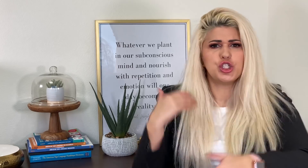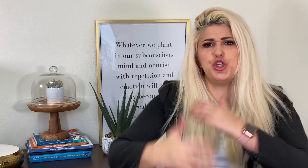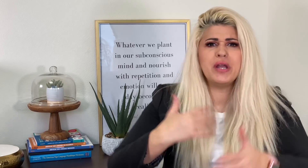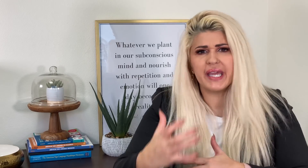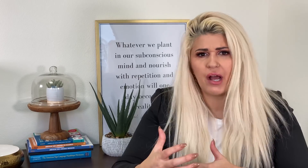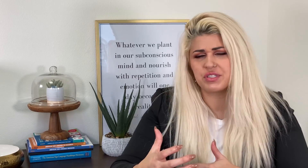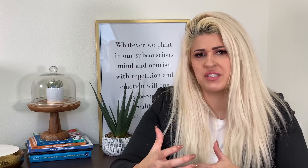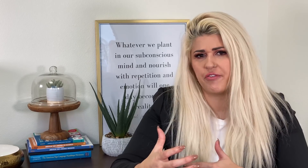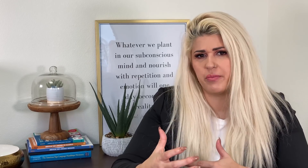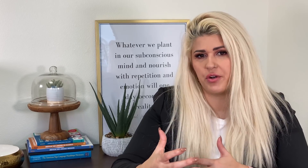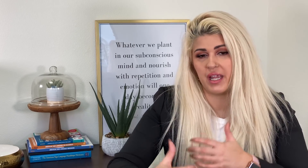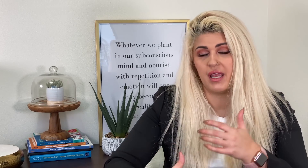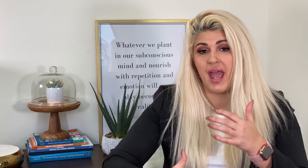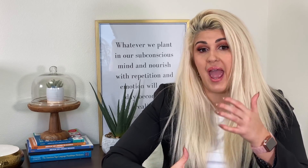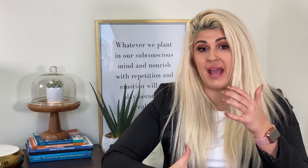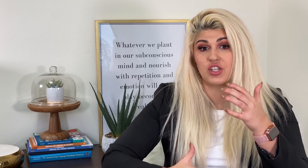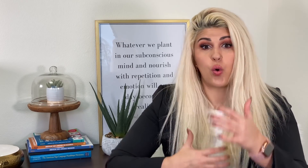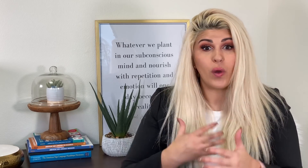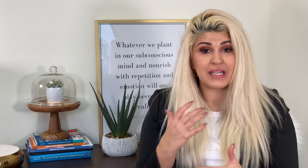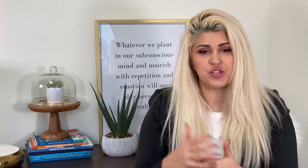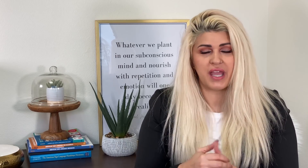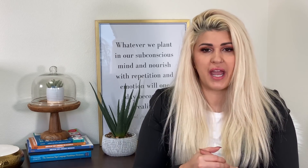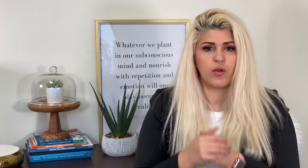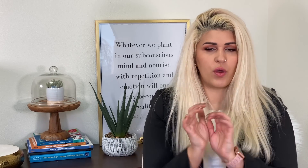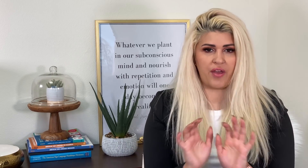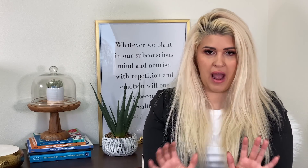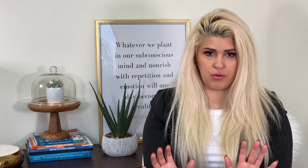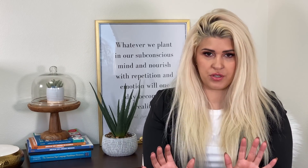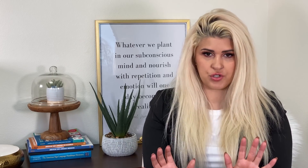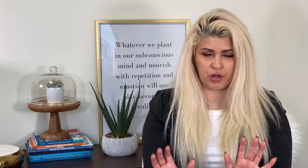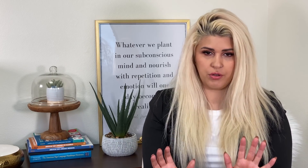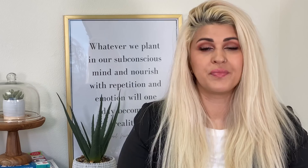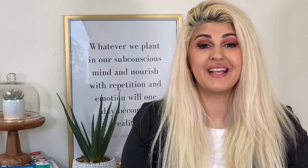so you can get out into the deaf community as quick as you can without the struggle.